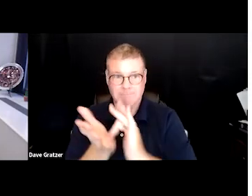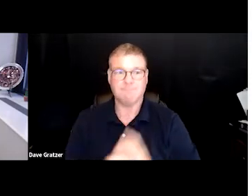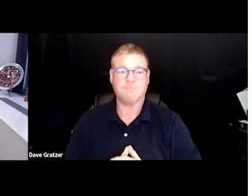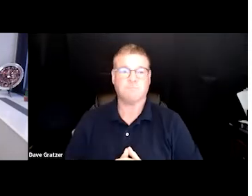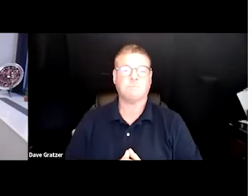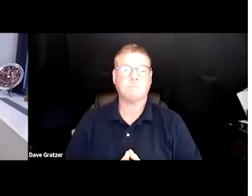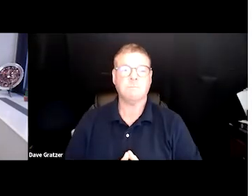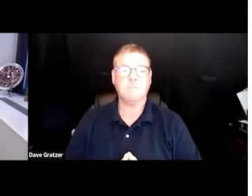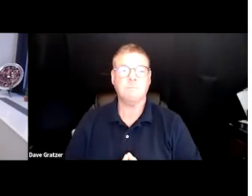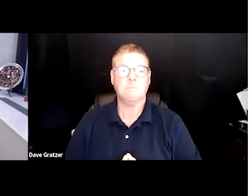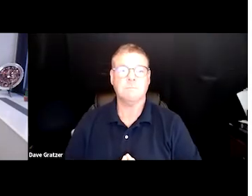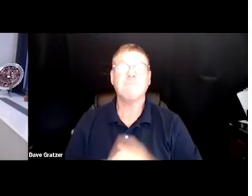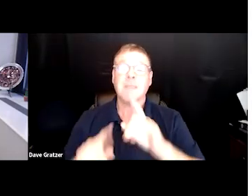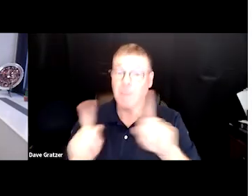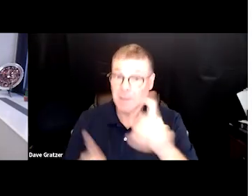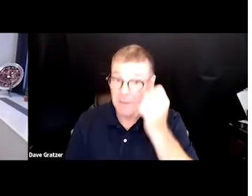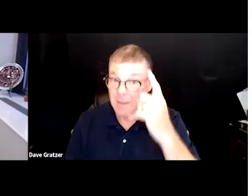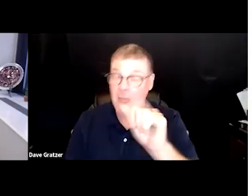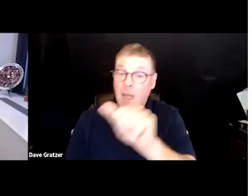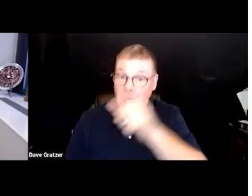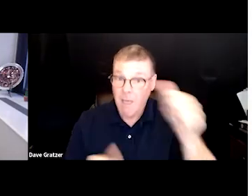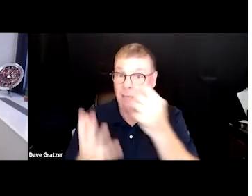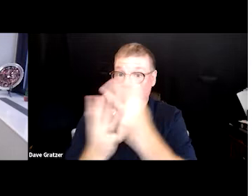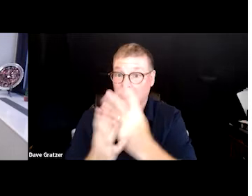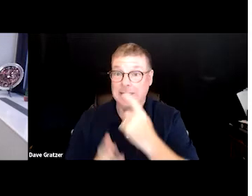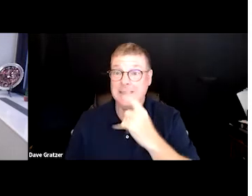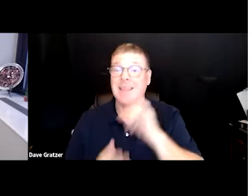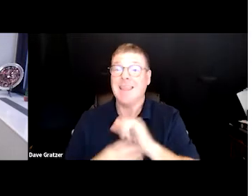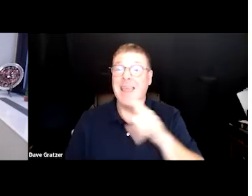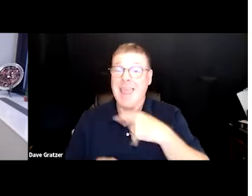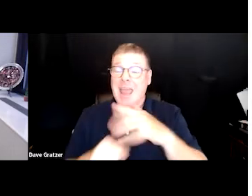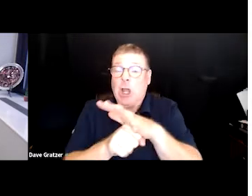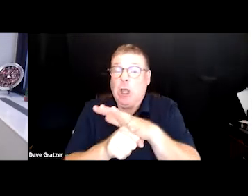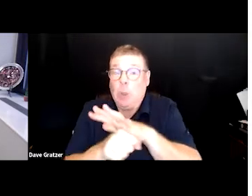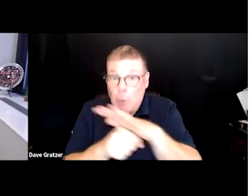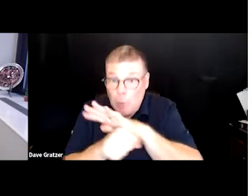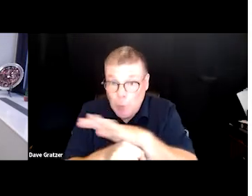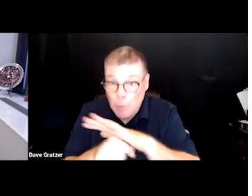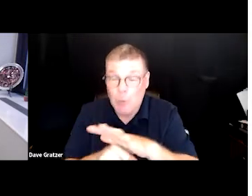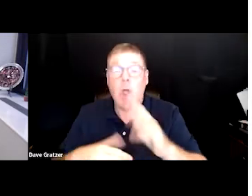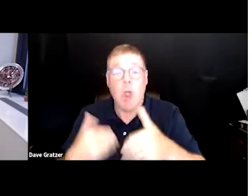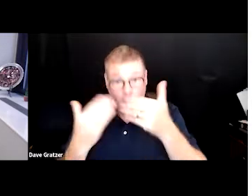However, we also heard from another jail that said that they had a local organization offer telehealth Suboxone